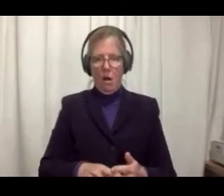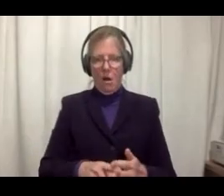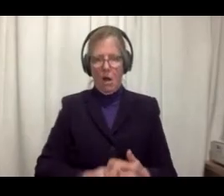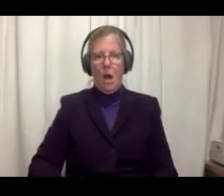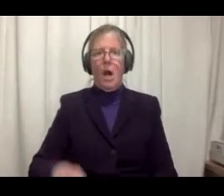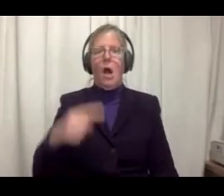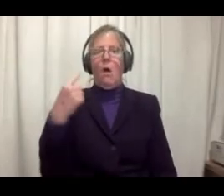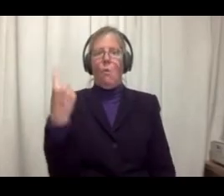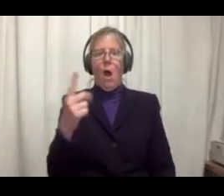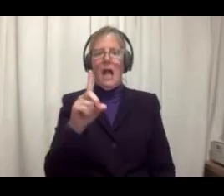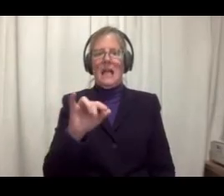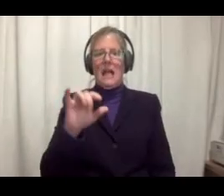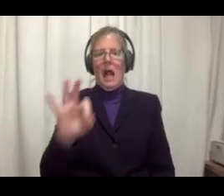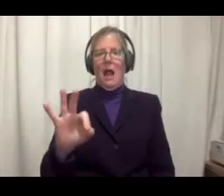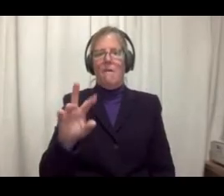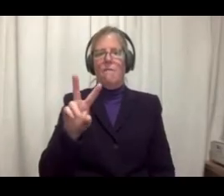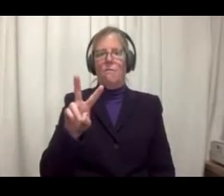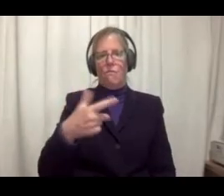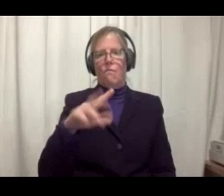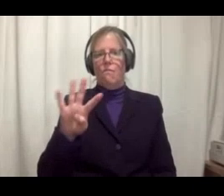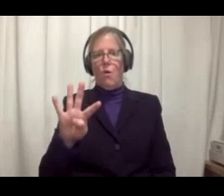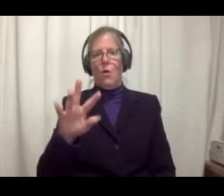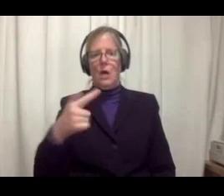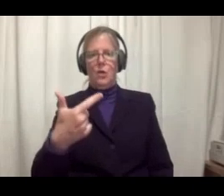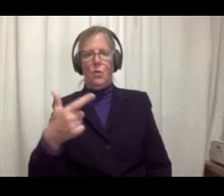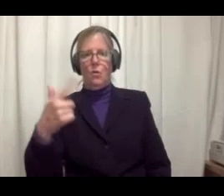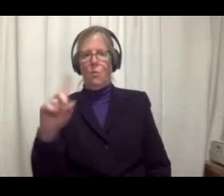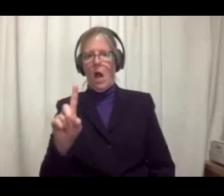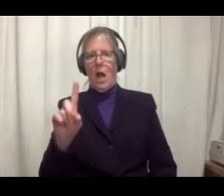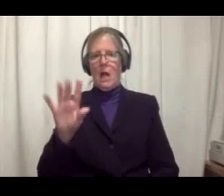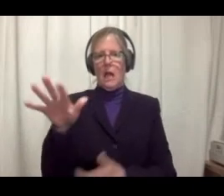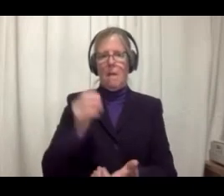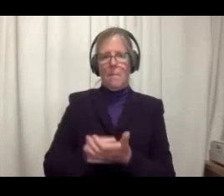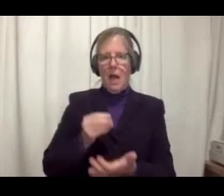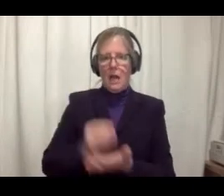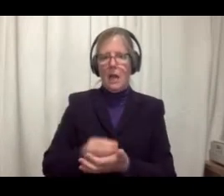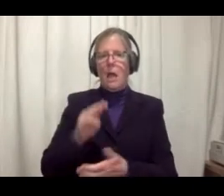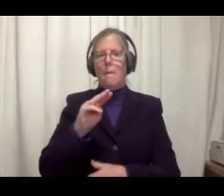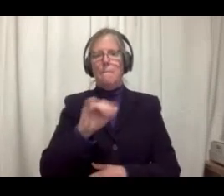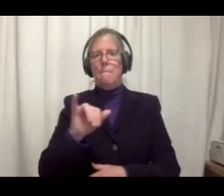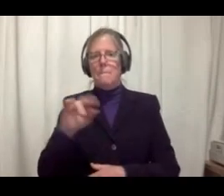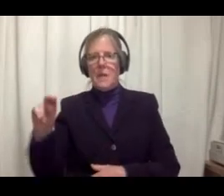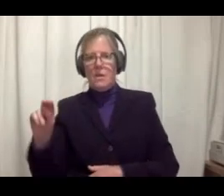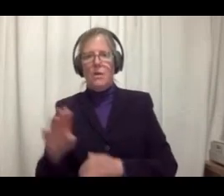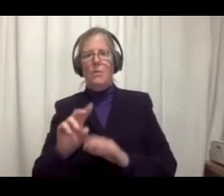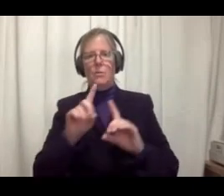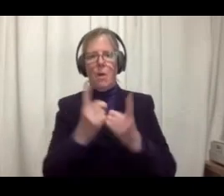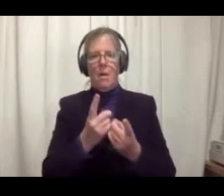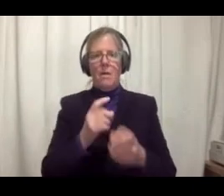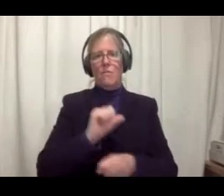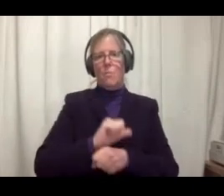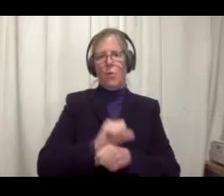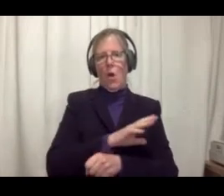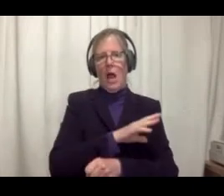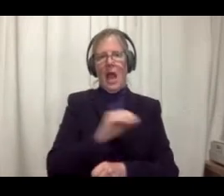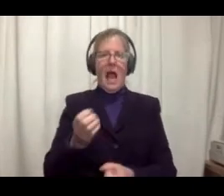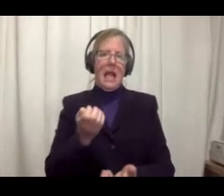is a great example. Through their project, The Evolve Employment Model Demonstration: